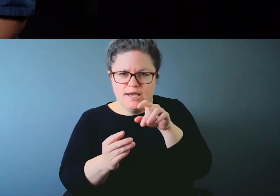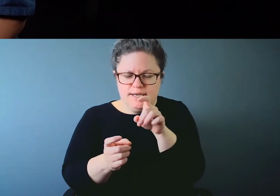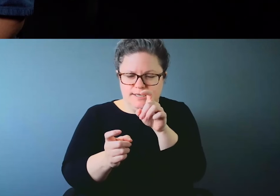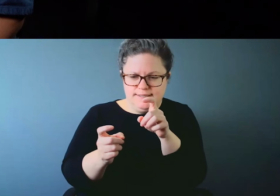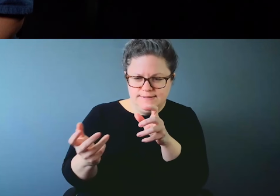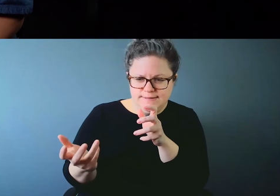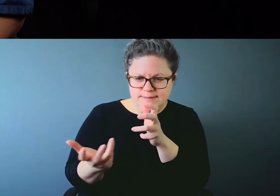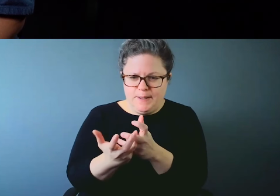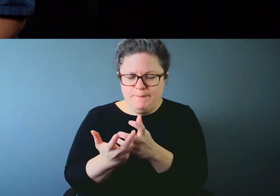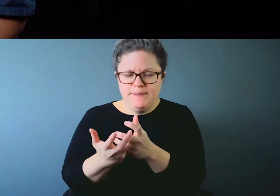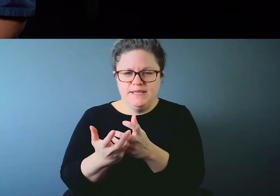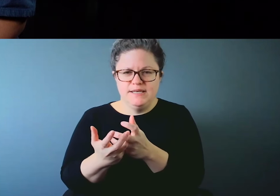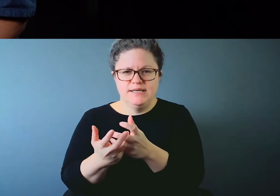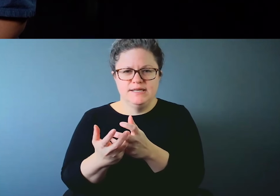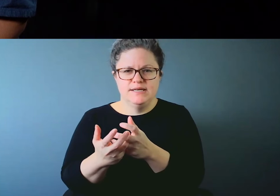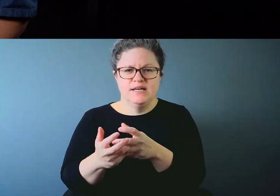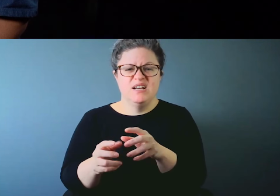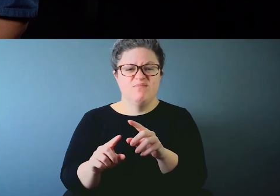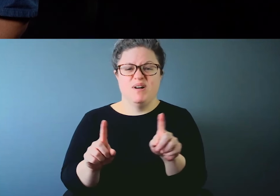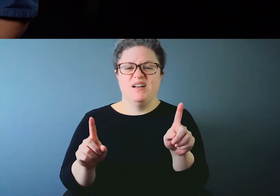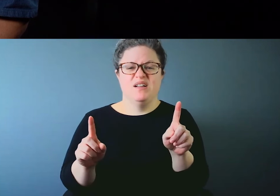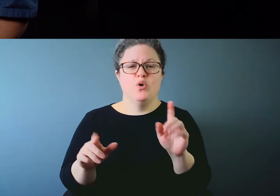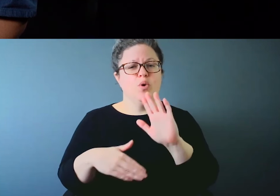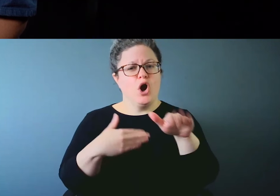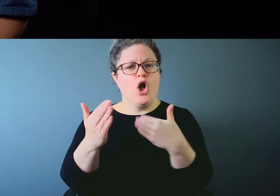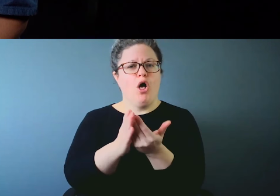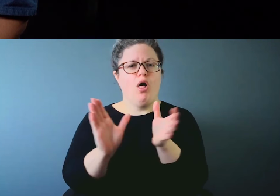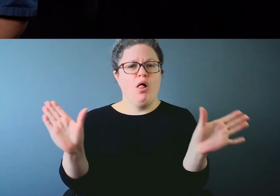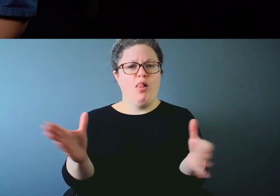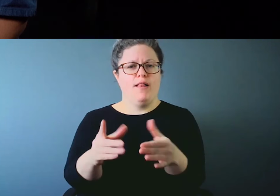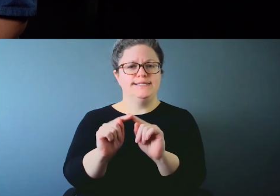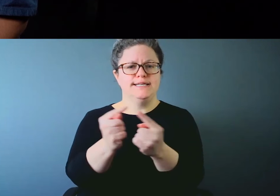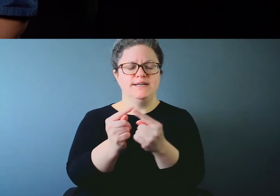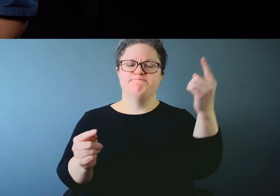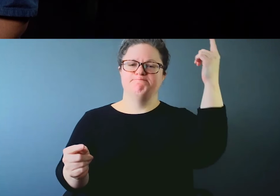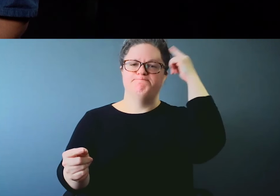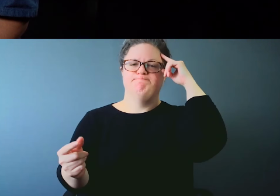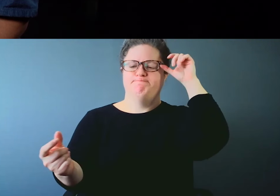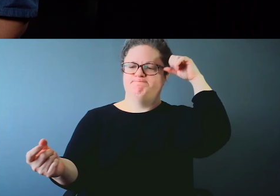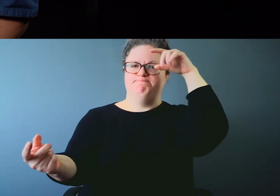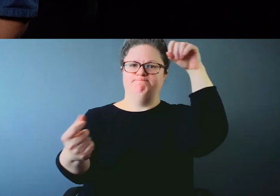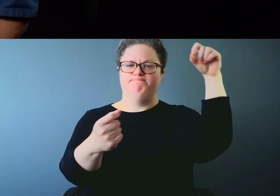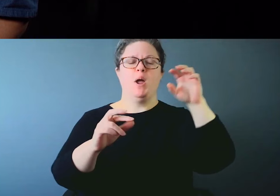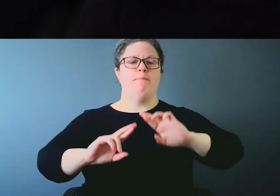But again, everybody was prepared for that process.